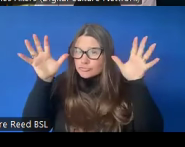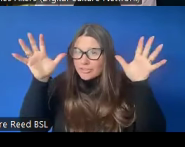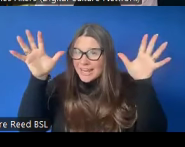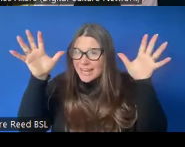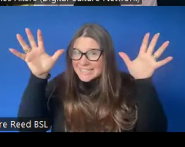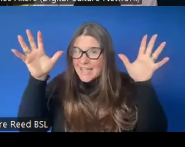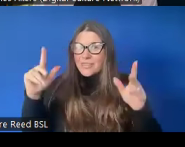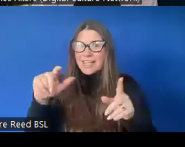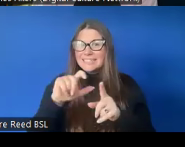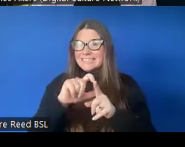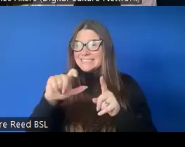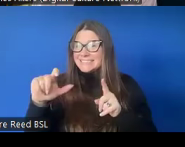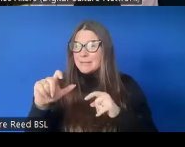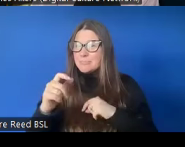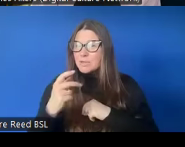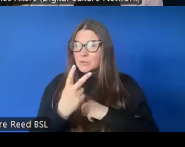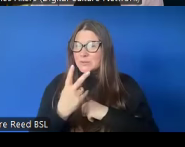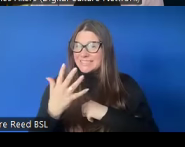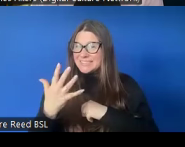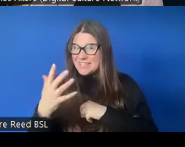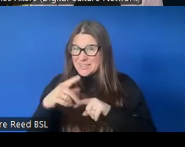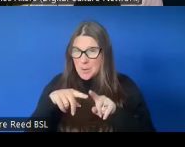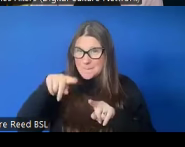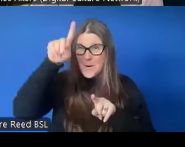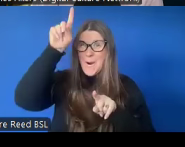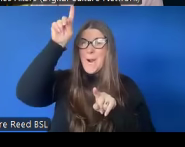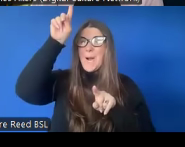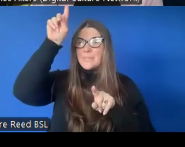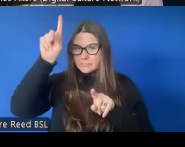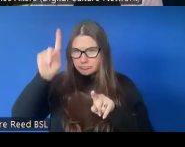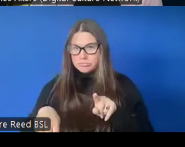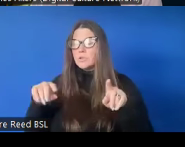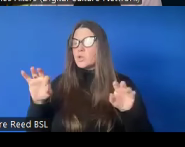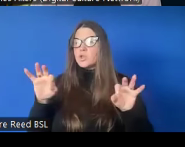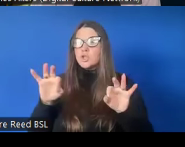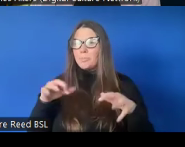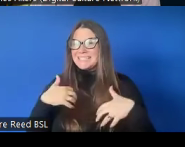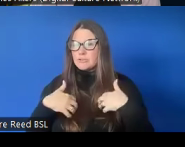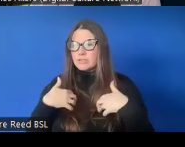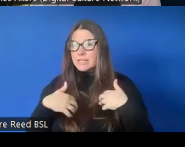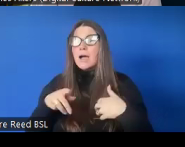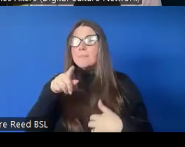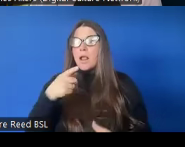Nobody cares about reindeers anymore. Last year, there was a massive spike of reindeer interest.